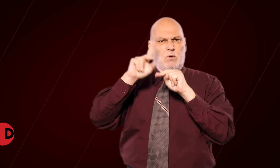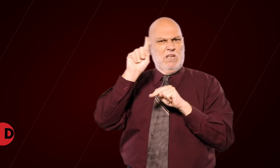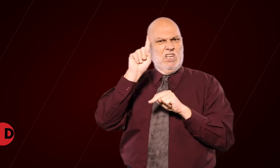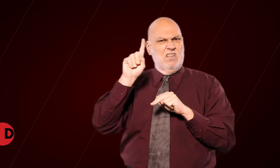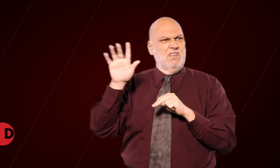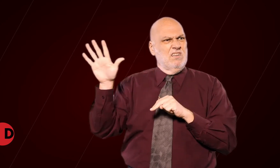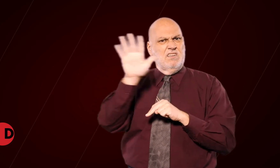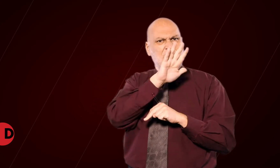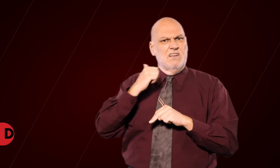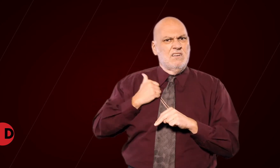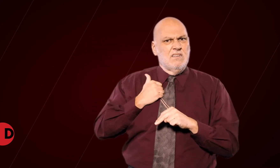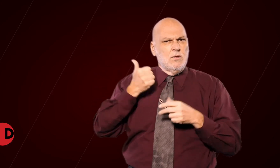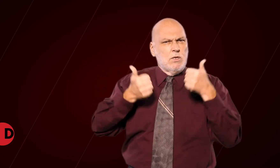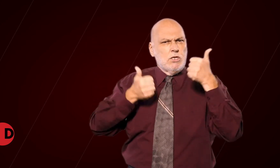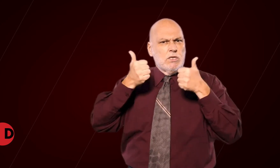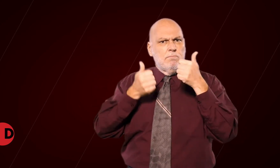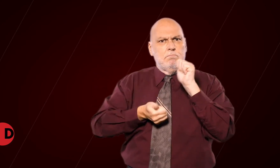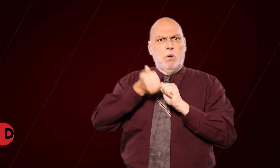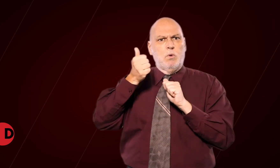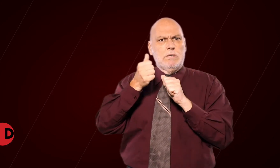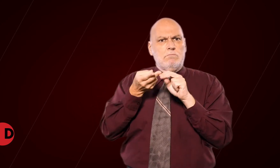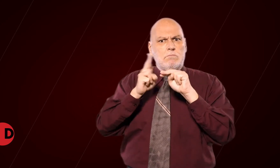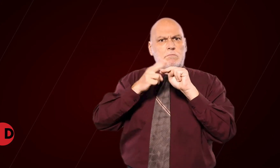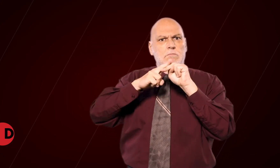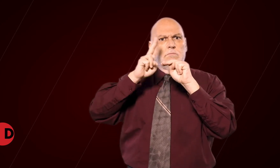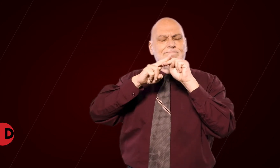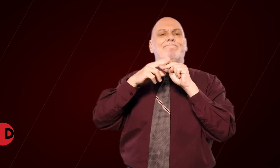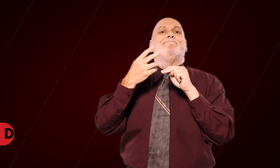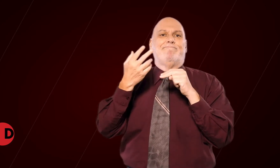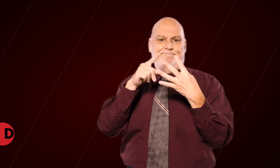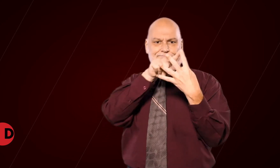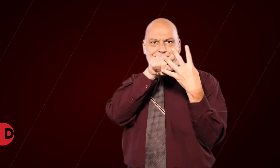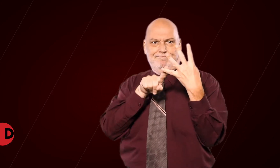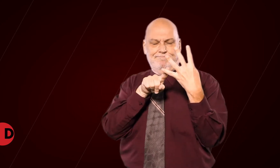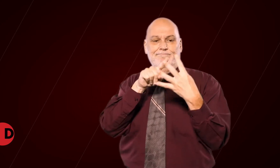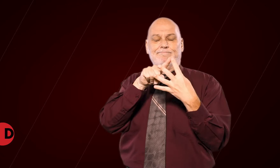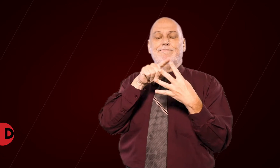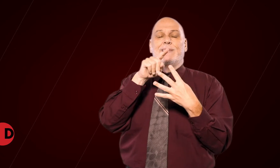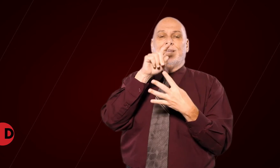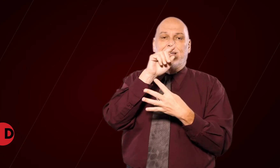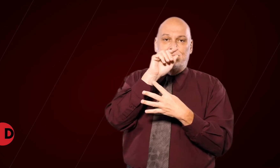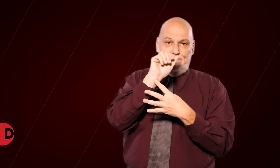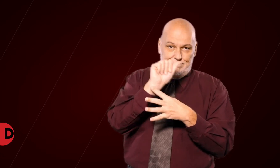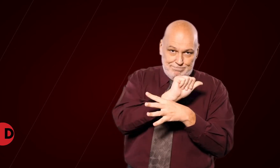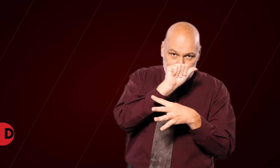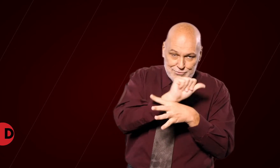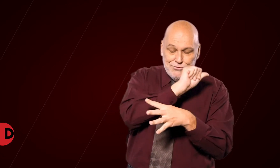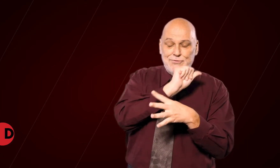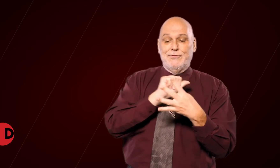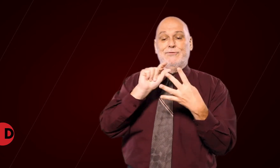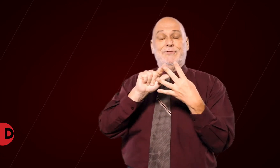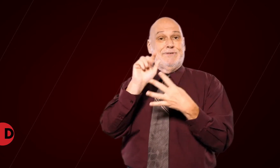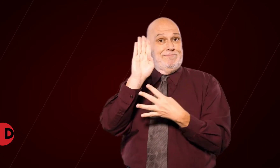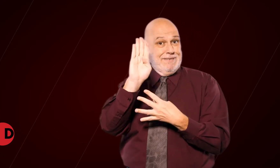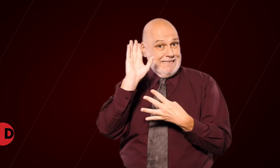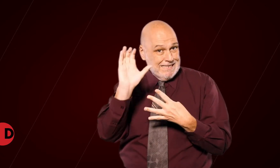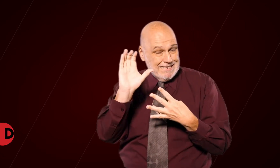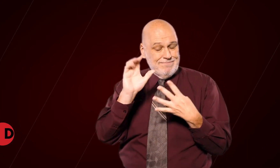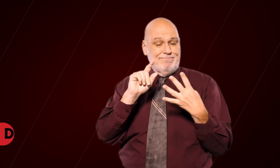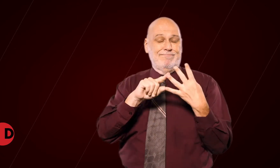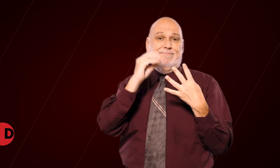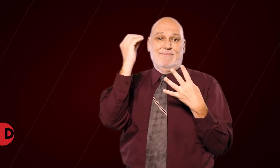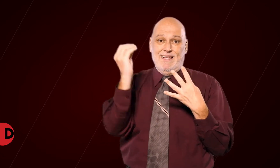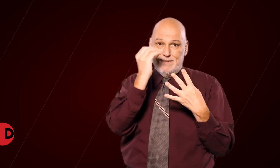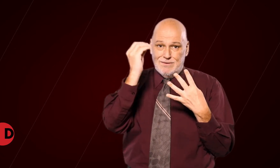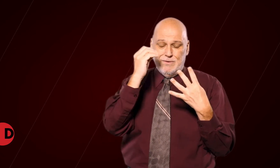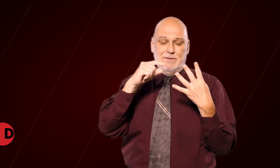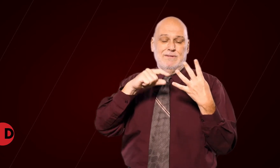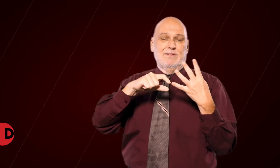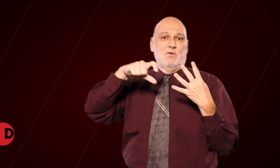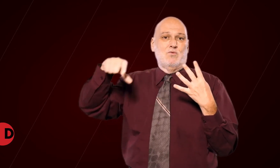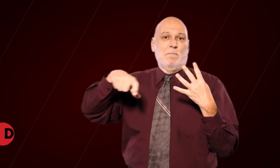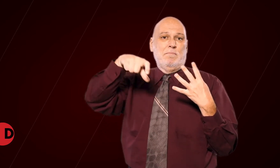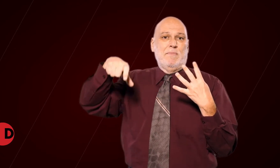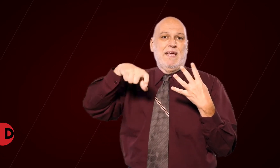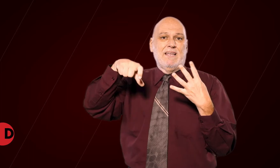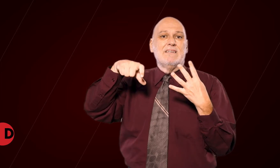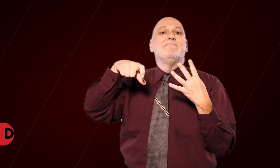There have been significant increases in cases in four of our largest provinces: